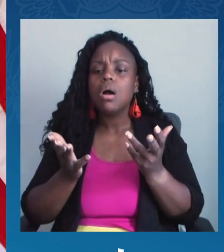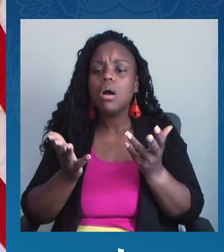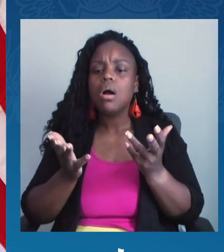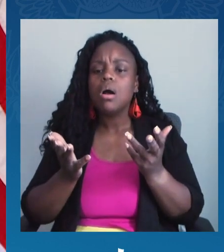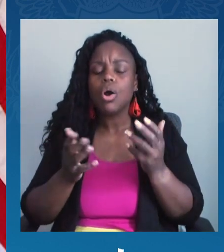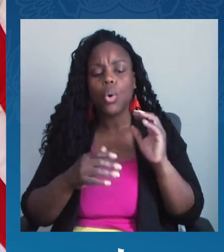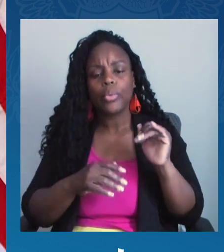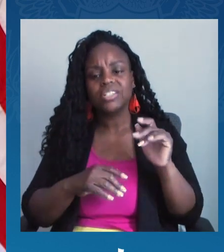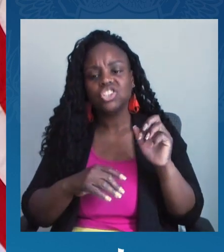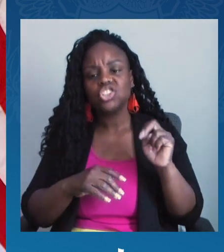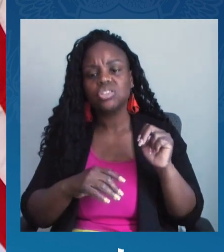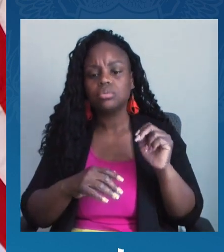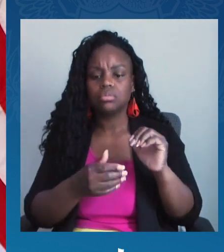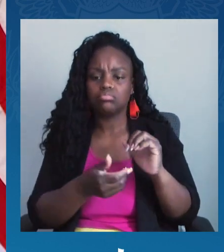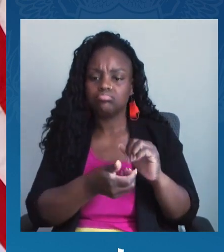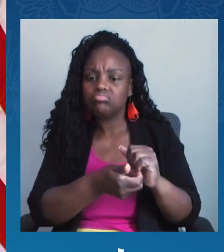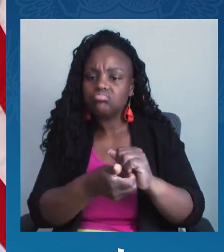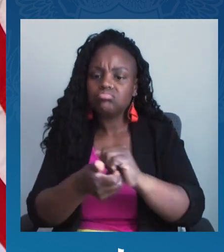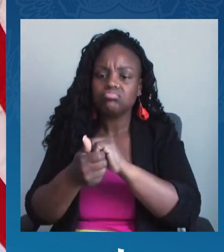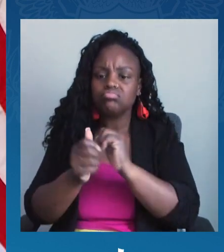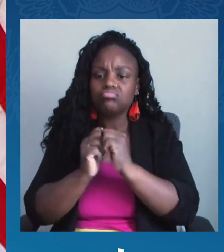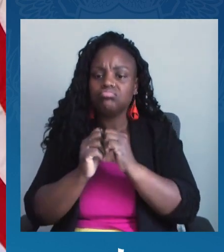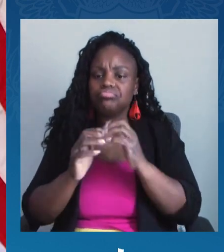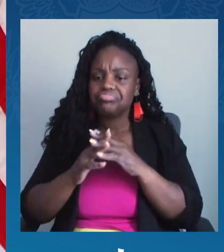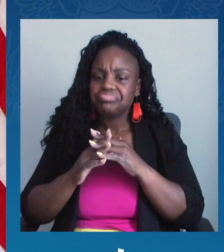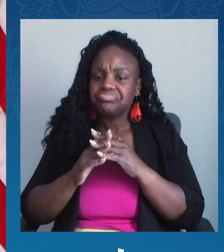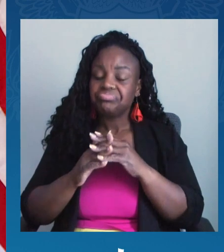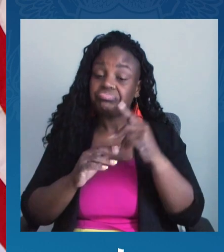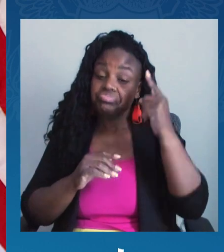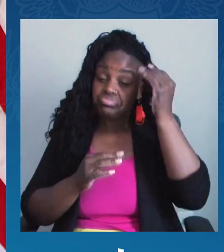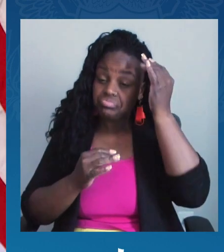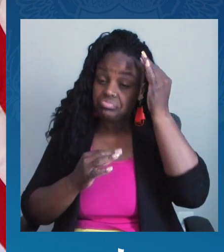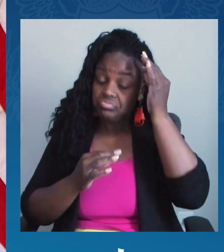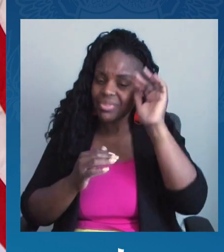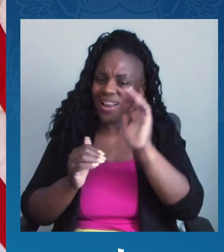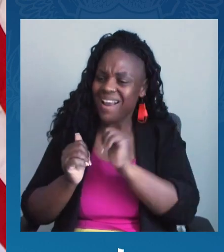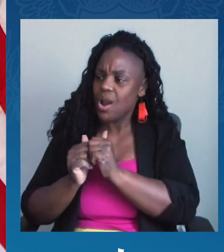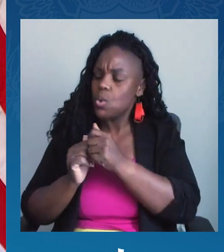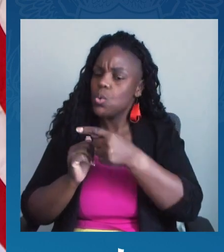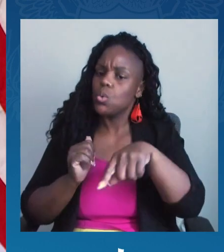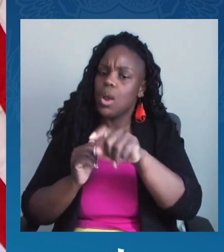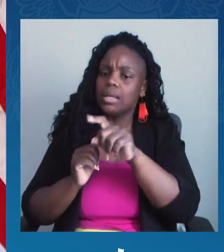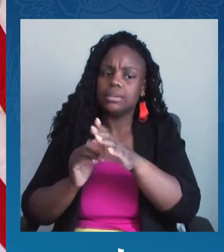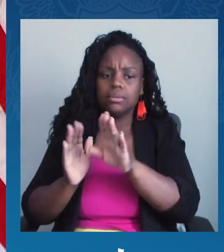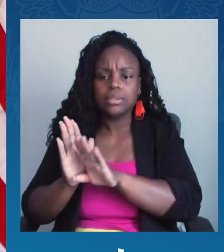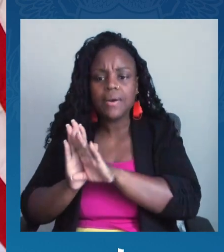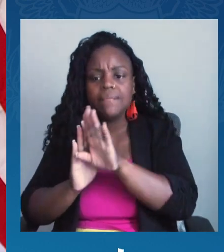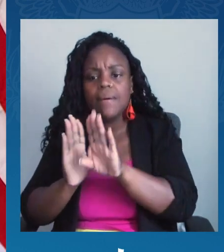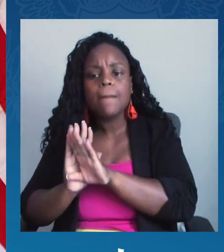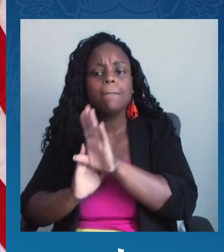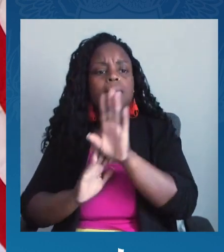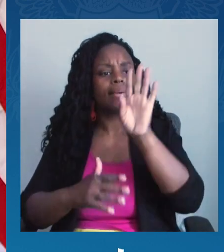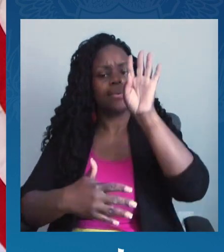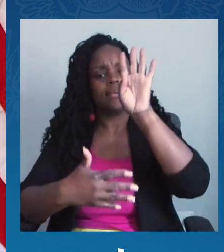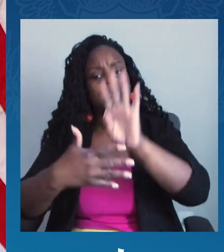So let's think about it. I asked my team to do a Venn diagram of where these attacks are happening. So voting rights,